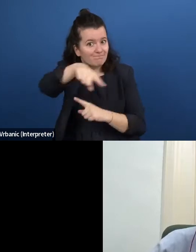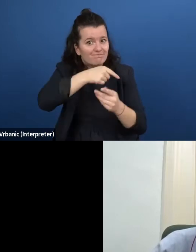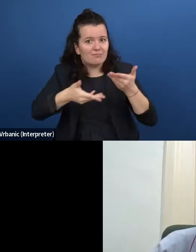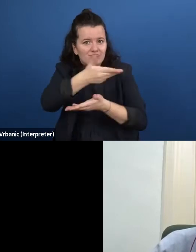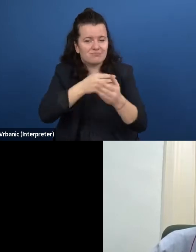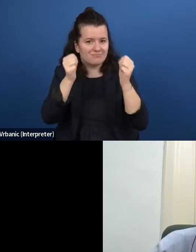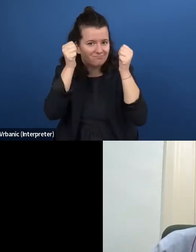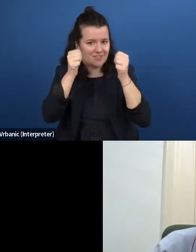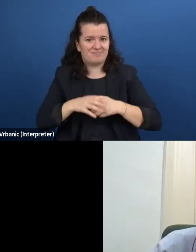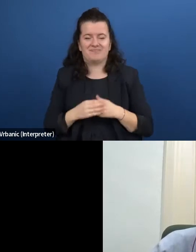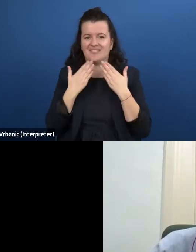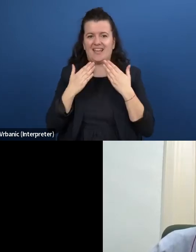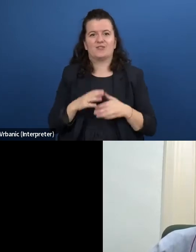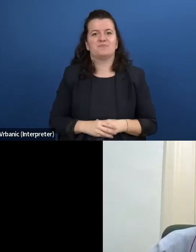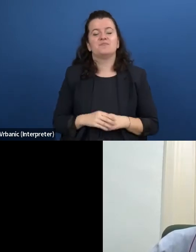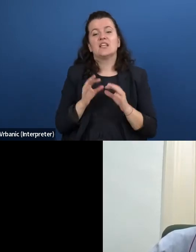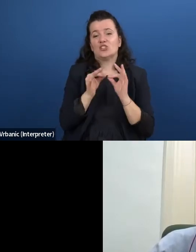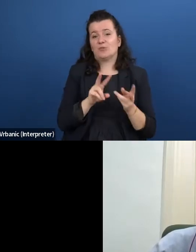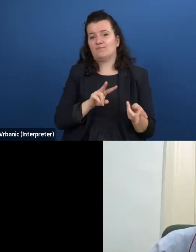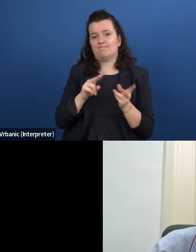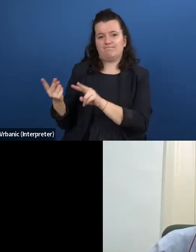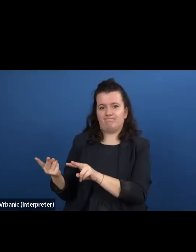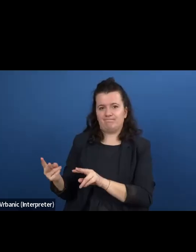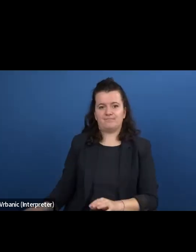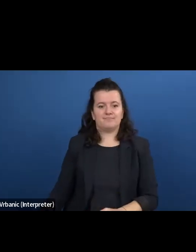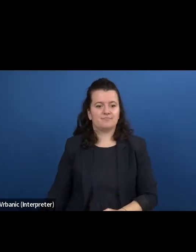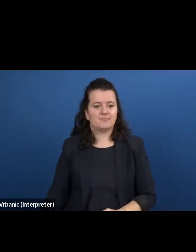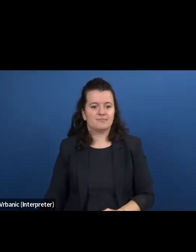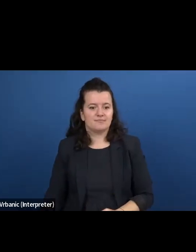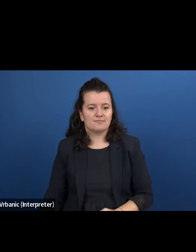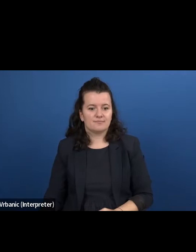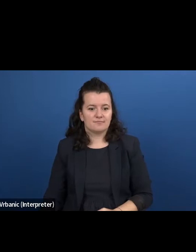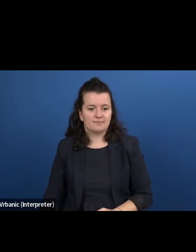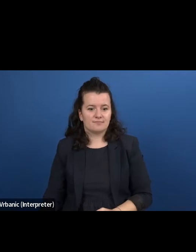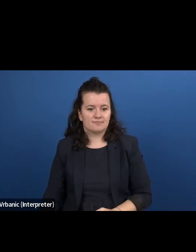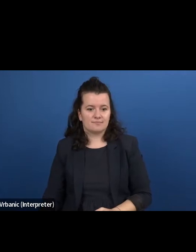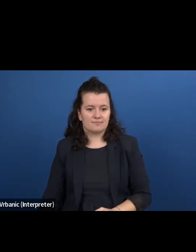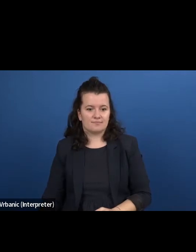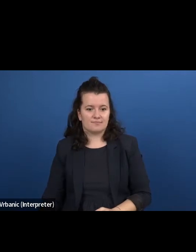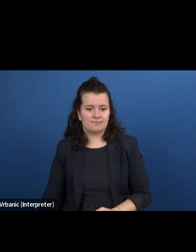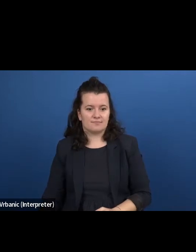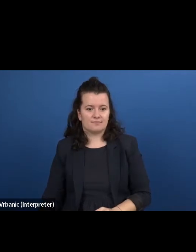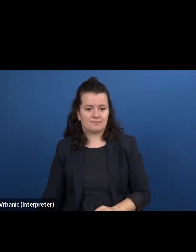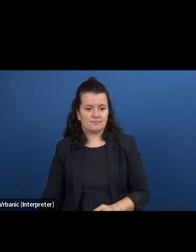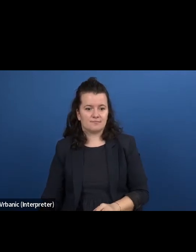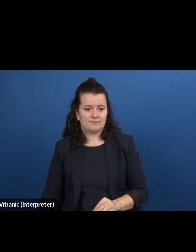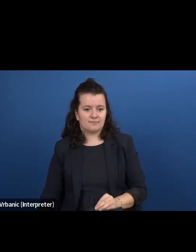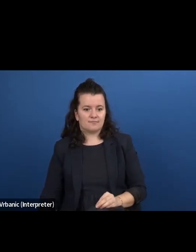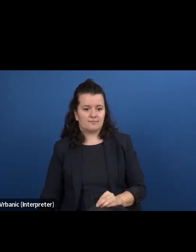Thank you, Marine. It's great to have such a general overview.